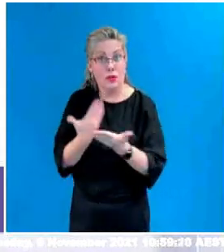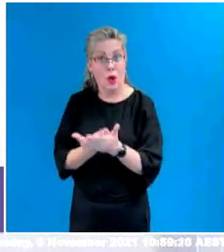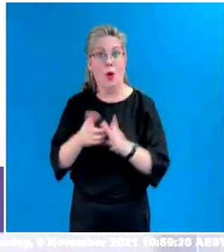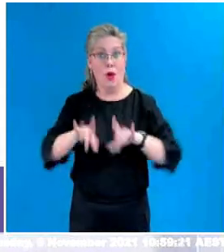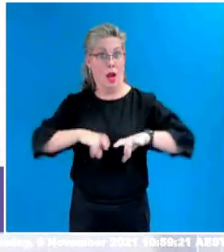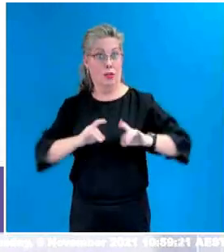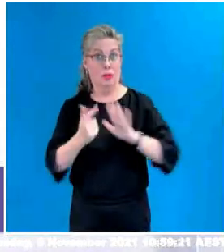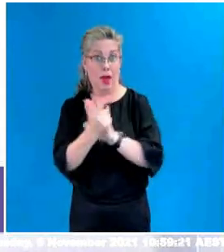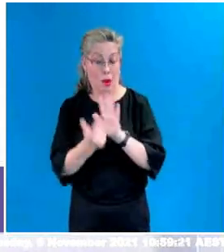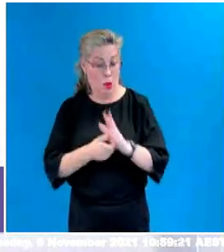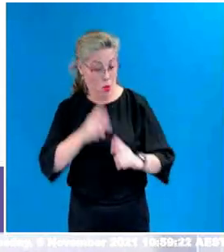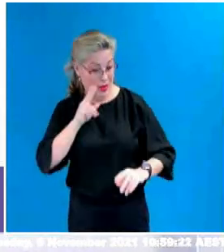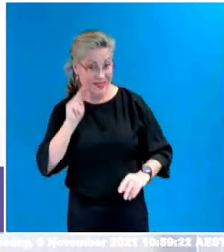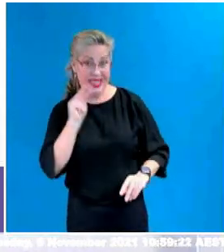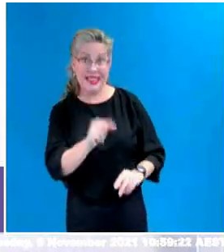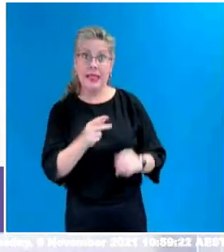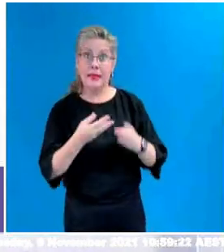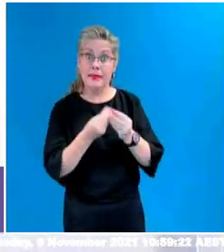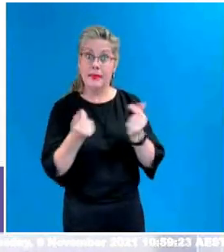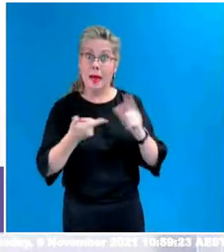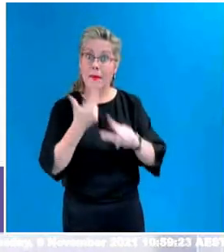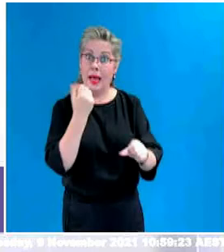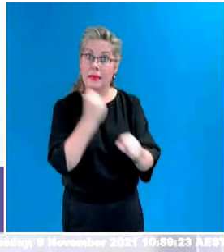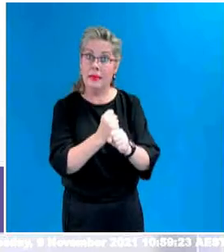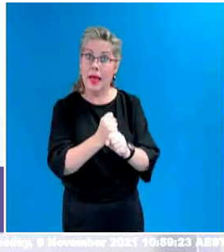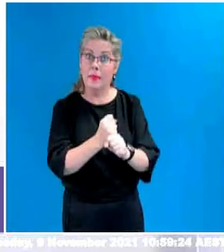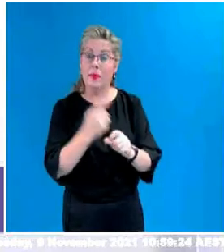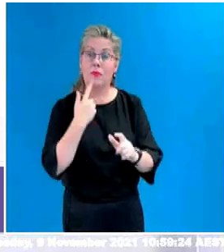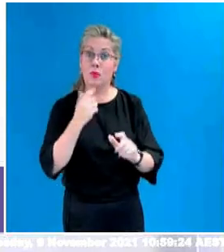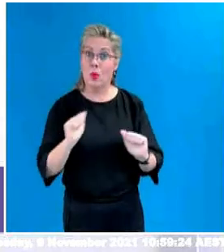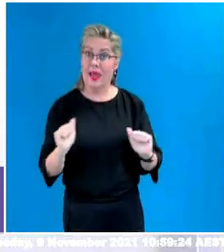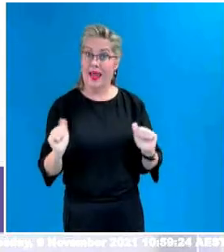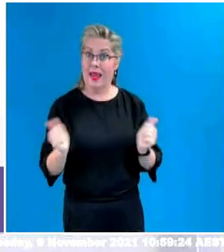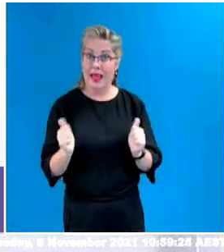We have seen examples, haven't we, in the area of employment and labour law